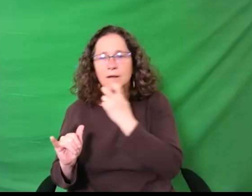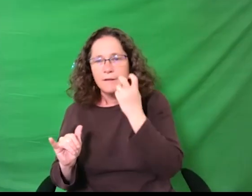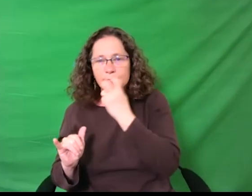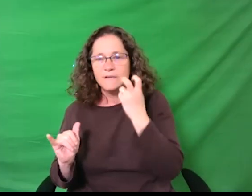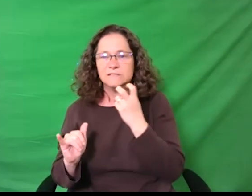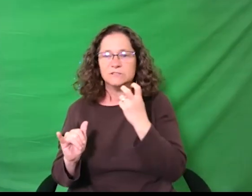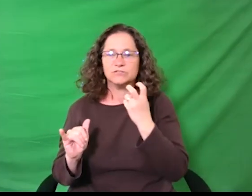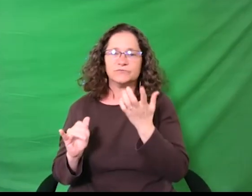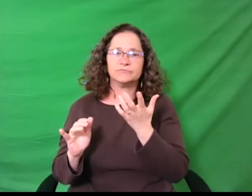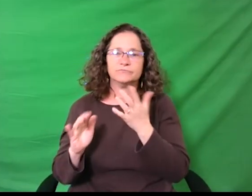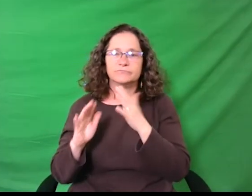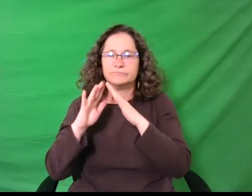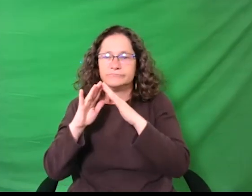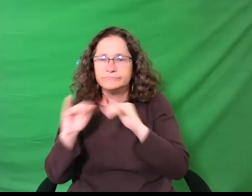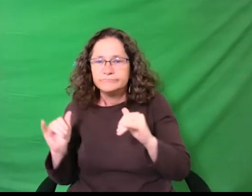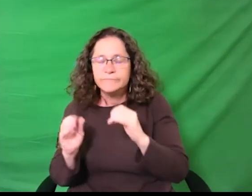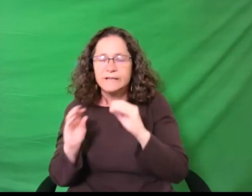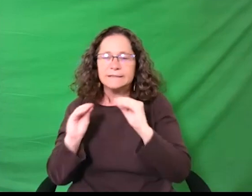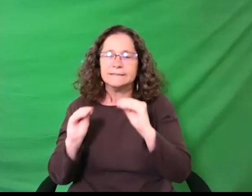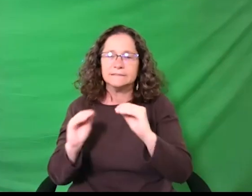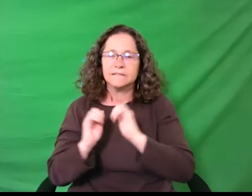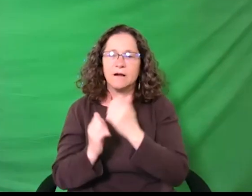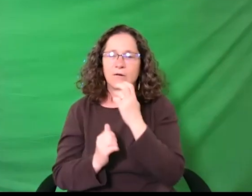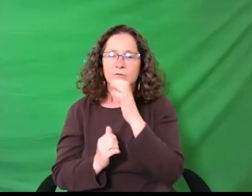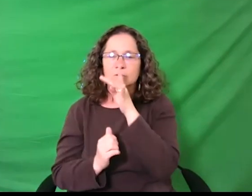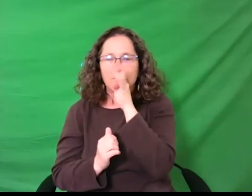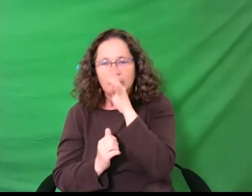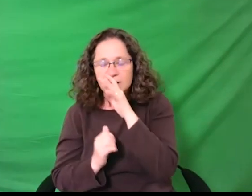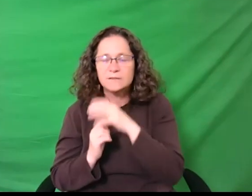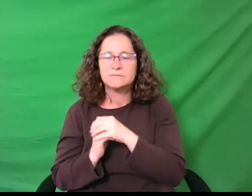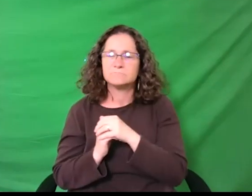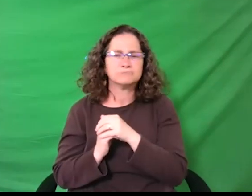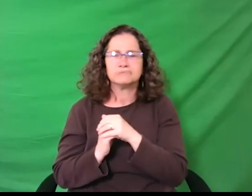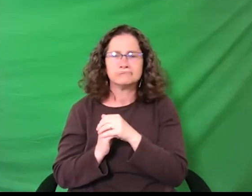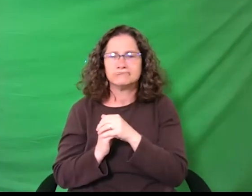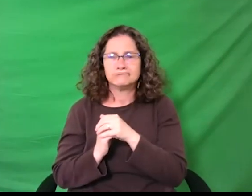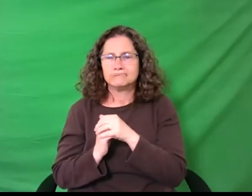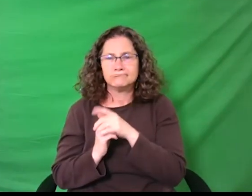And that actually isn't true. The system was created at Gallaudet University